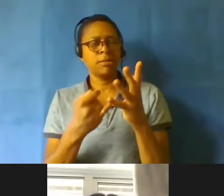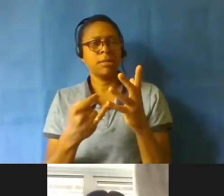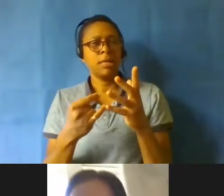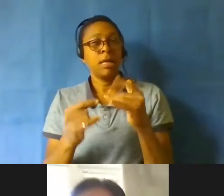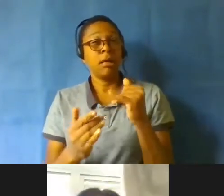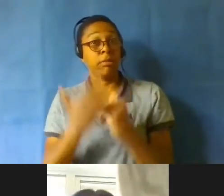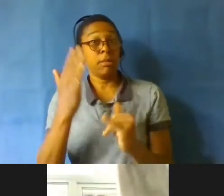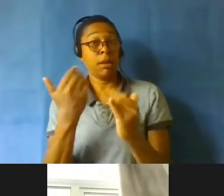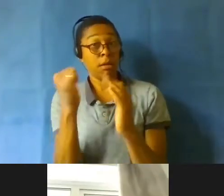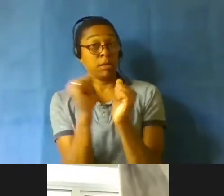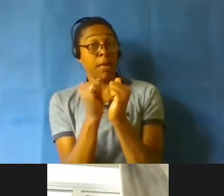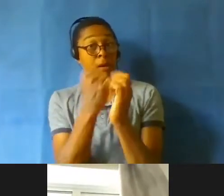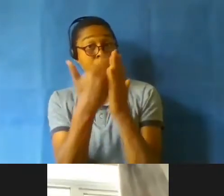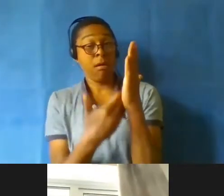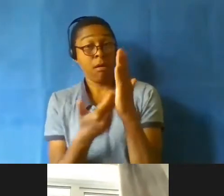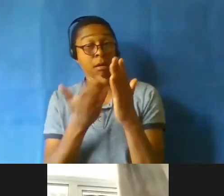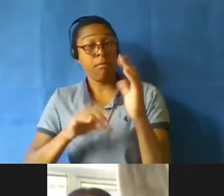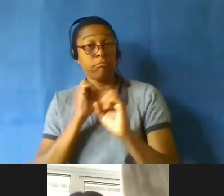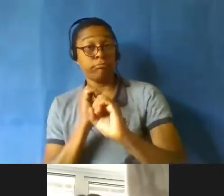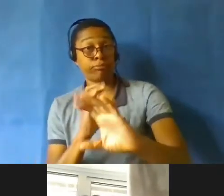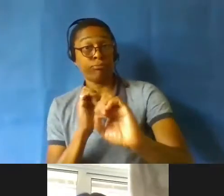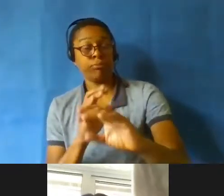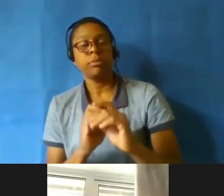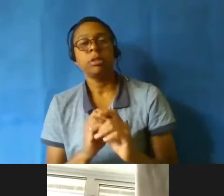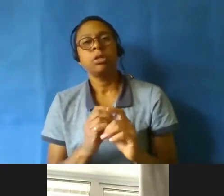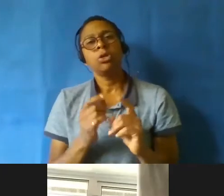to think about is that sort of neurotypical discomfort with both